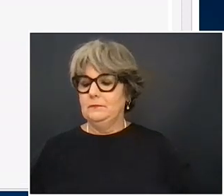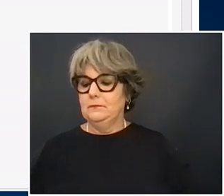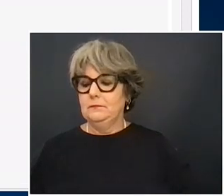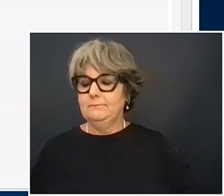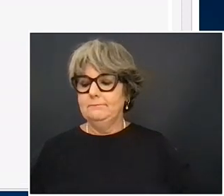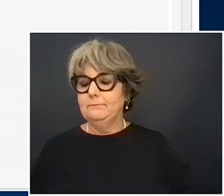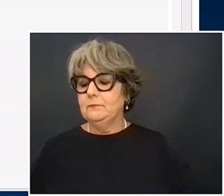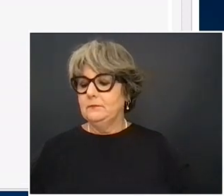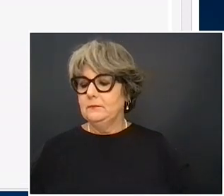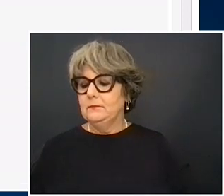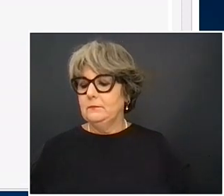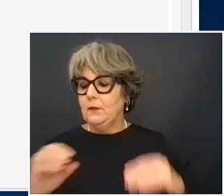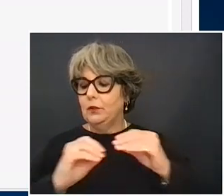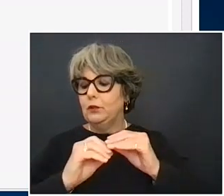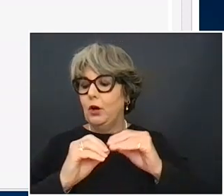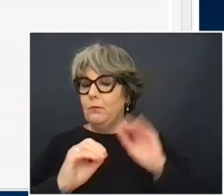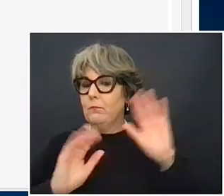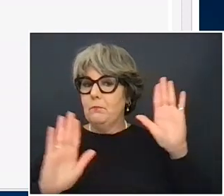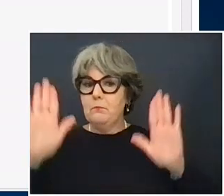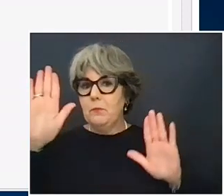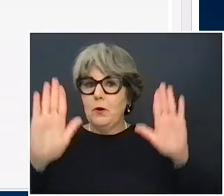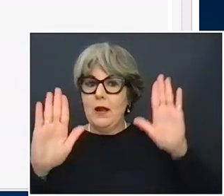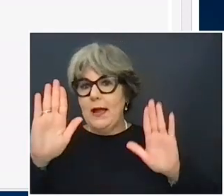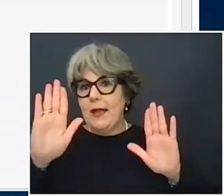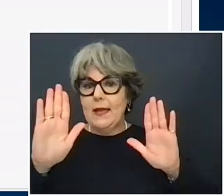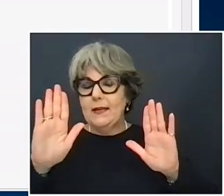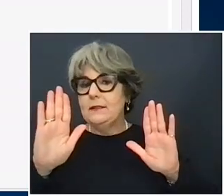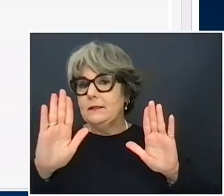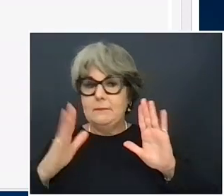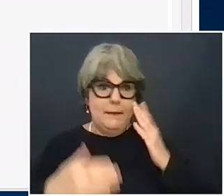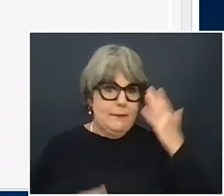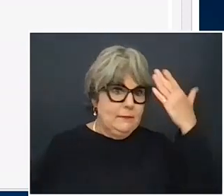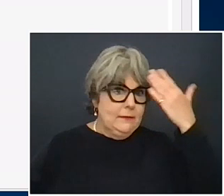hands on (b) unless I'm missing someone.